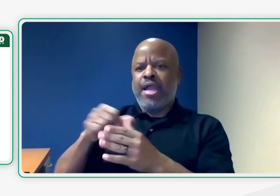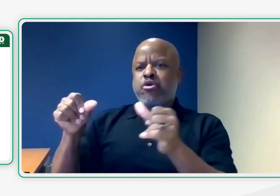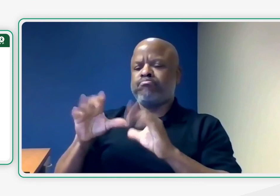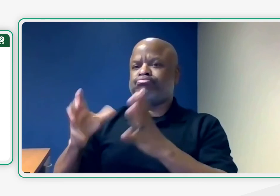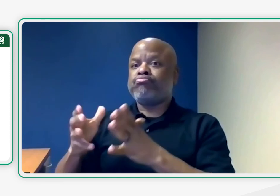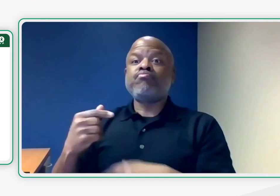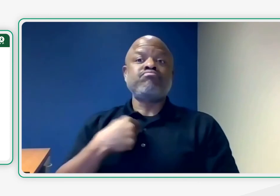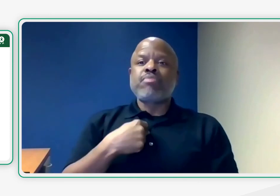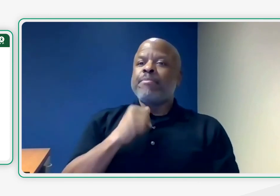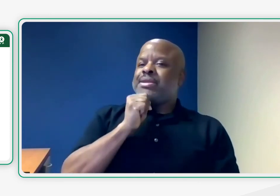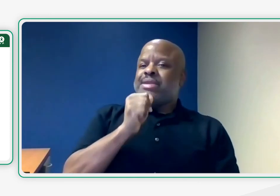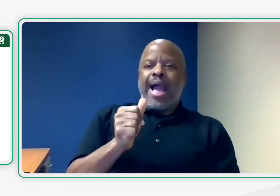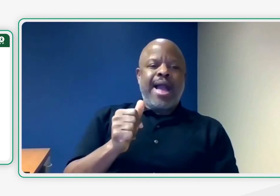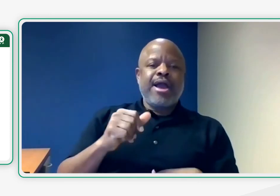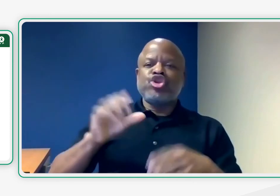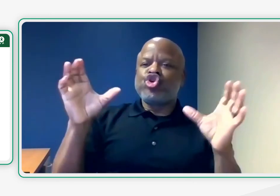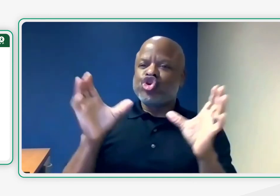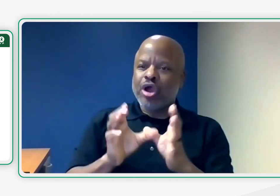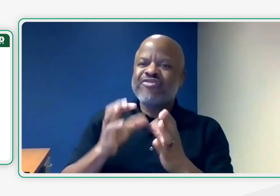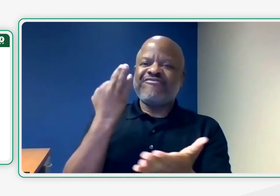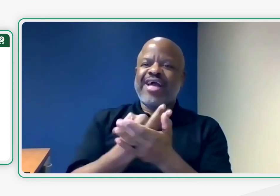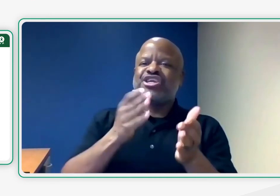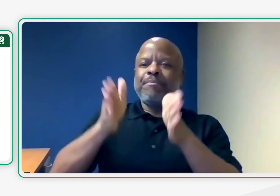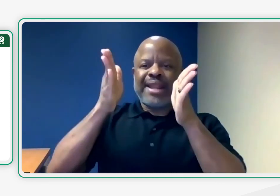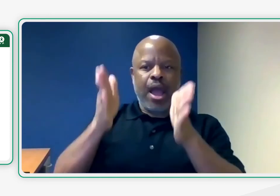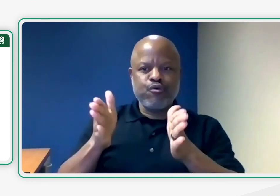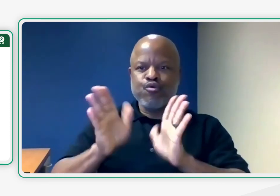and spending money. And that's the area that I specialize